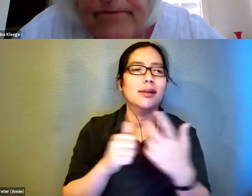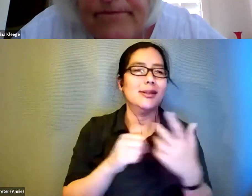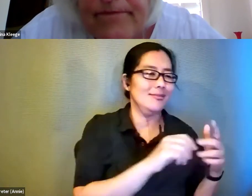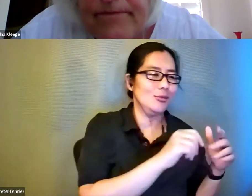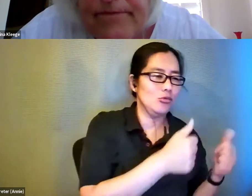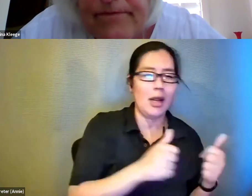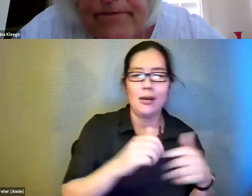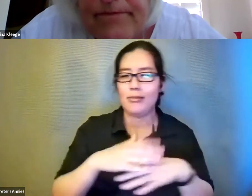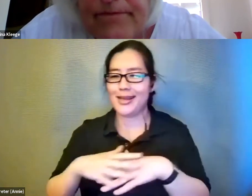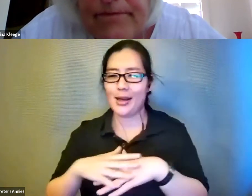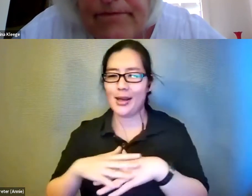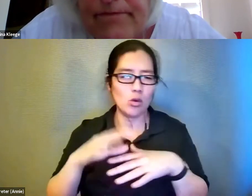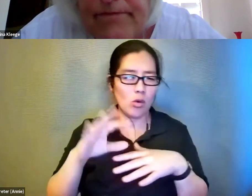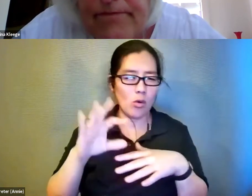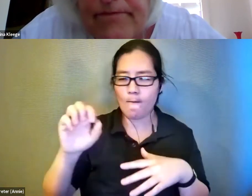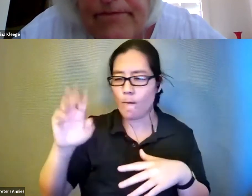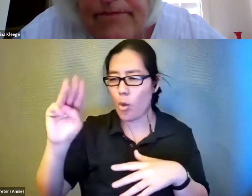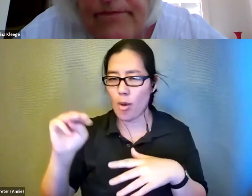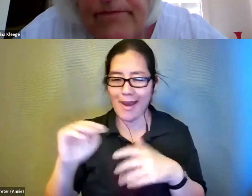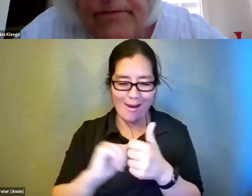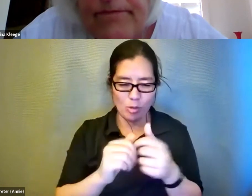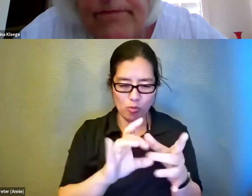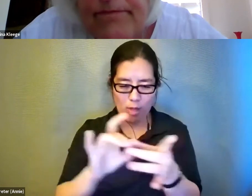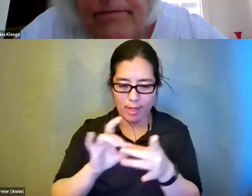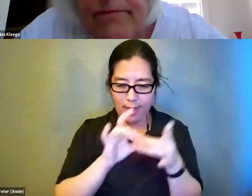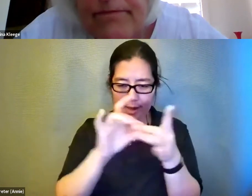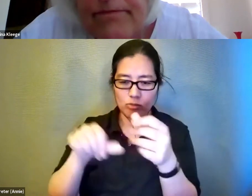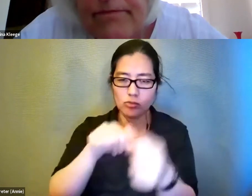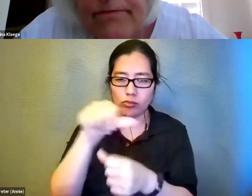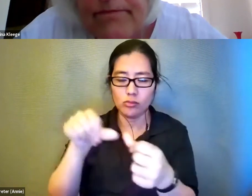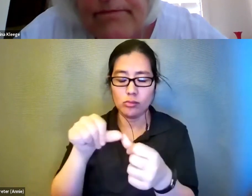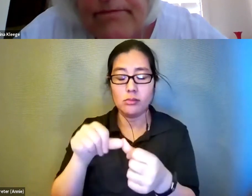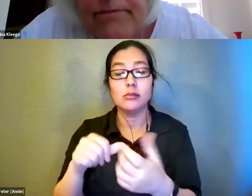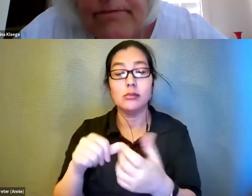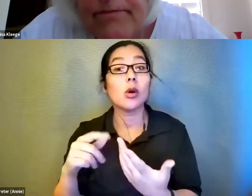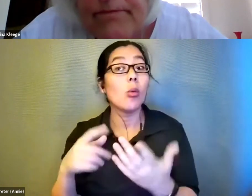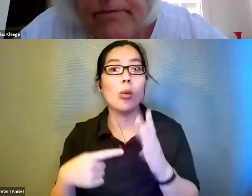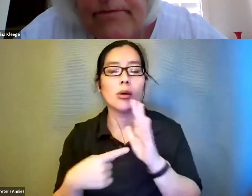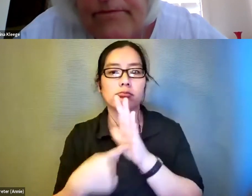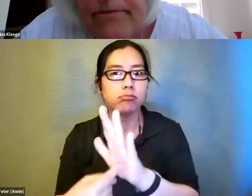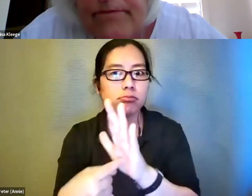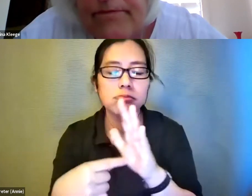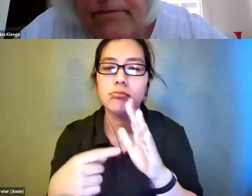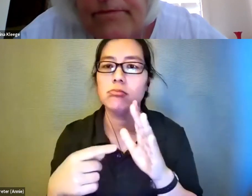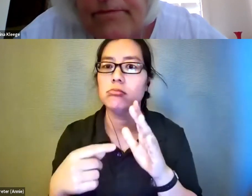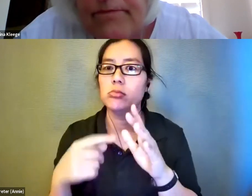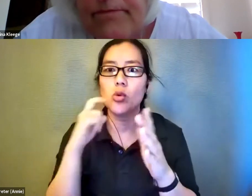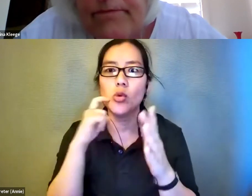. You know, what was so telling about her cheek was that when you look at a person's